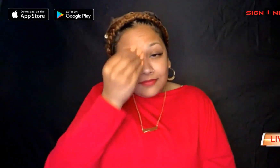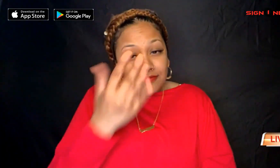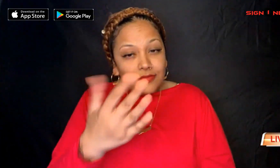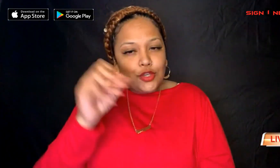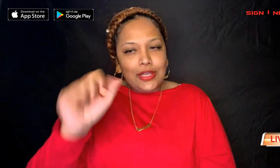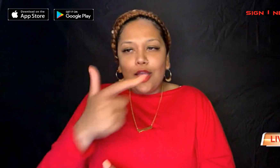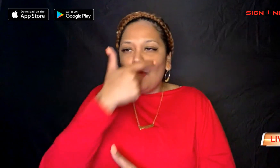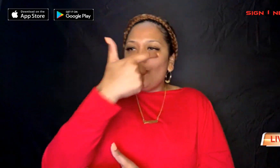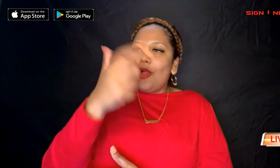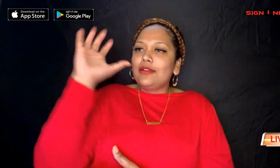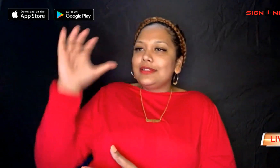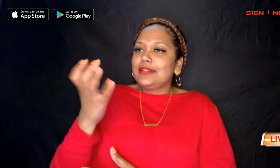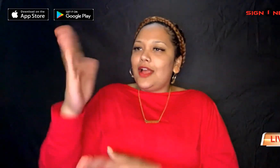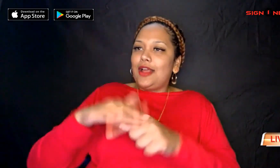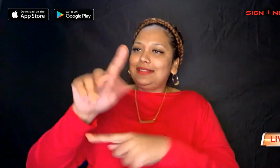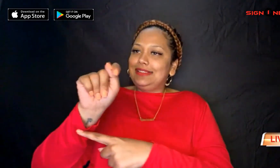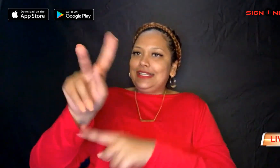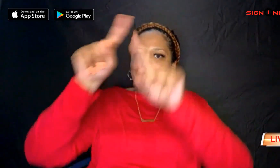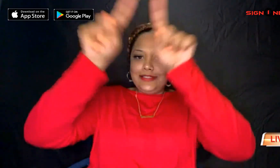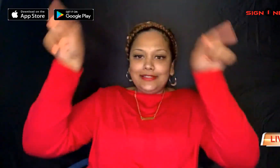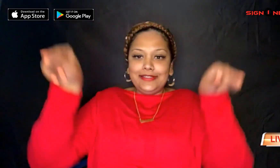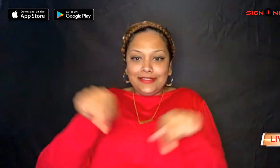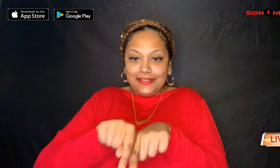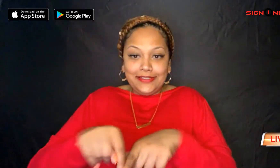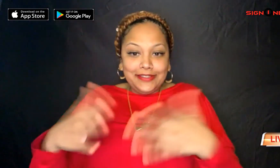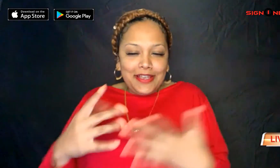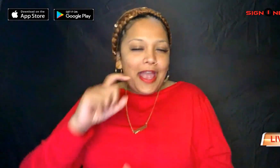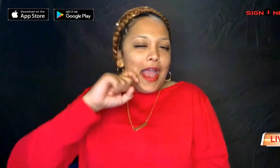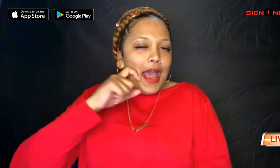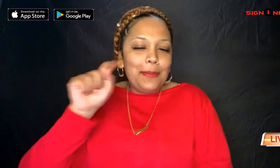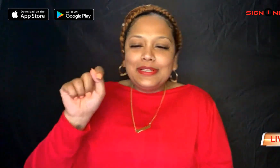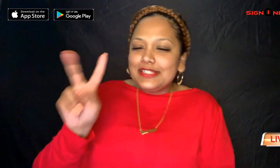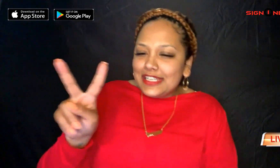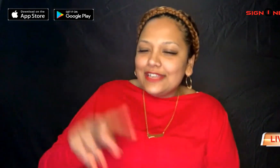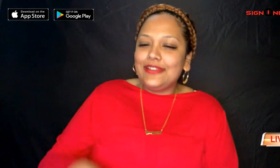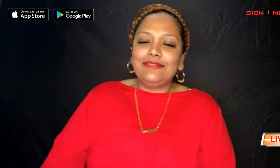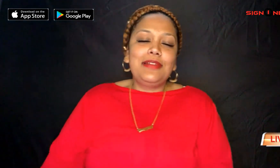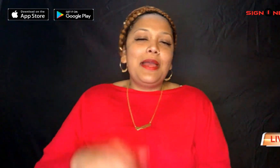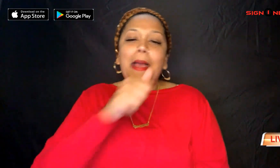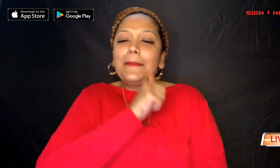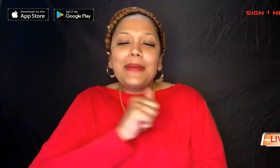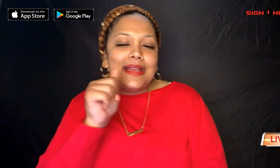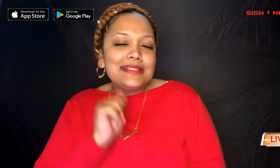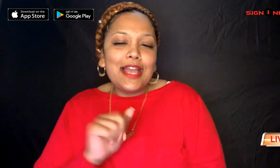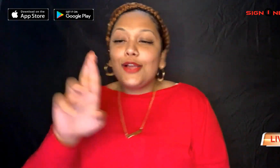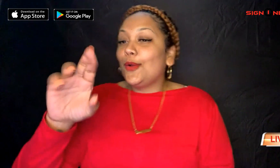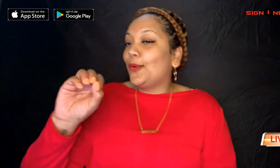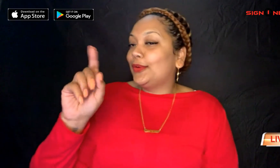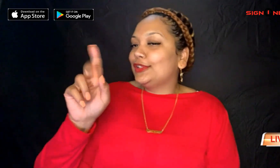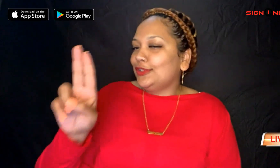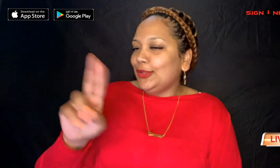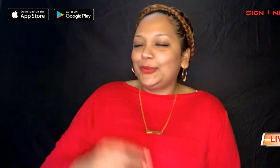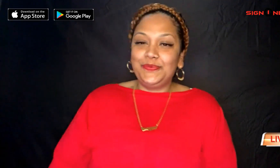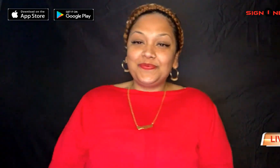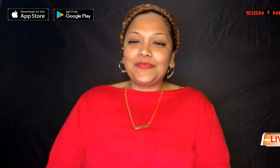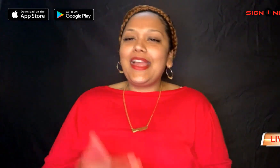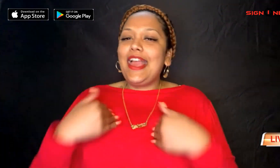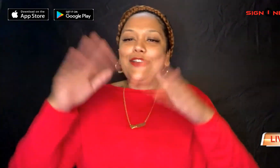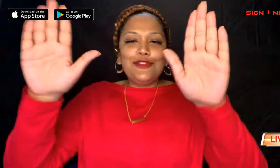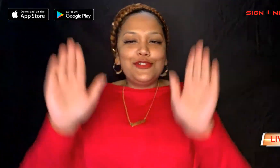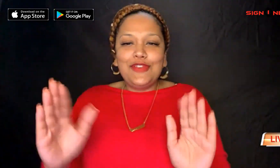you can also watch on Apple TV Amazon and Roku have a great day